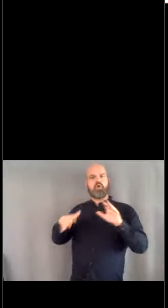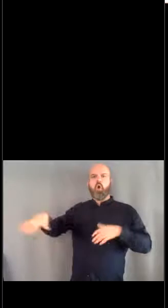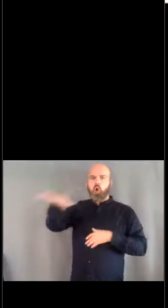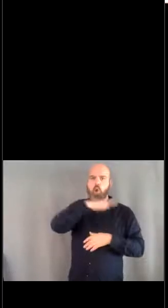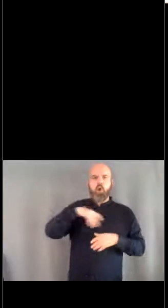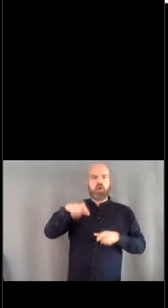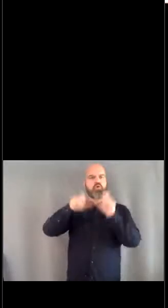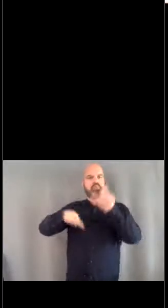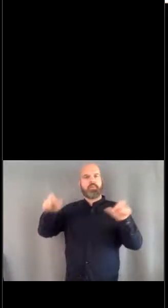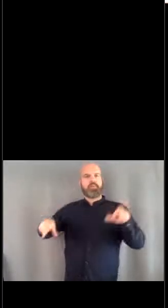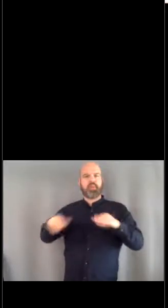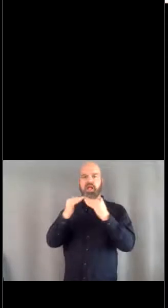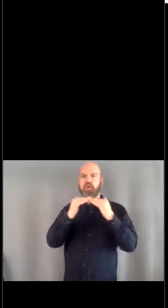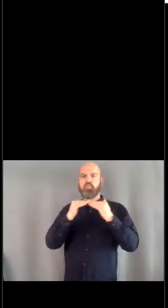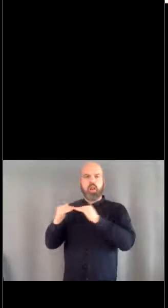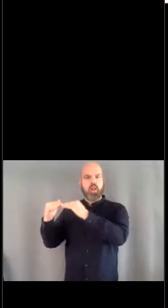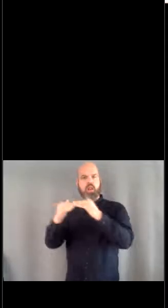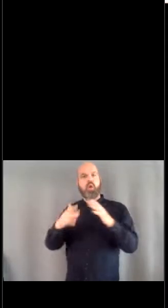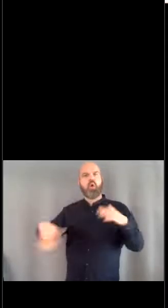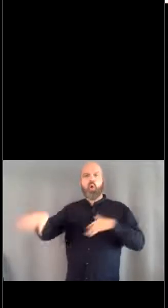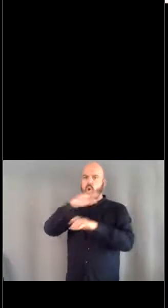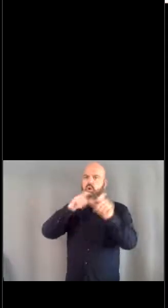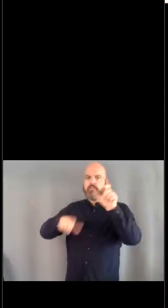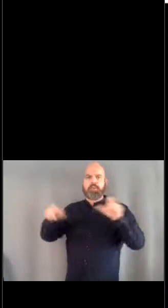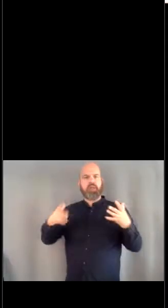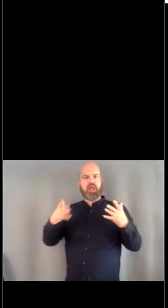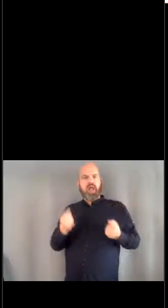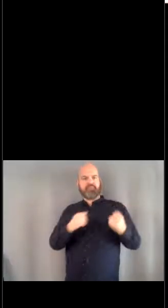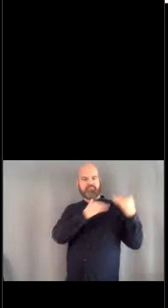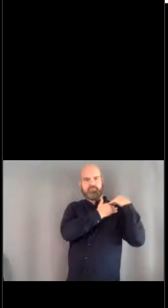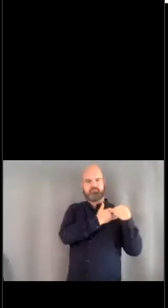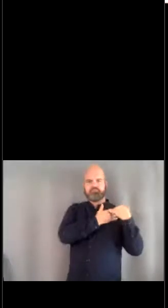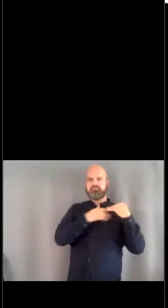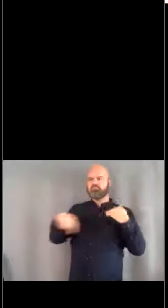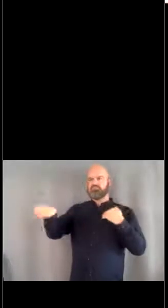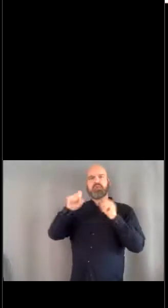that enables them the full enjoyment of their rights. Next slide.